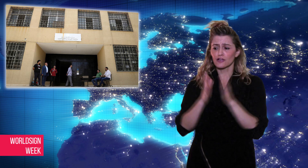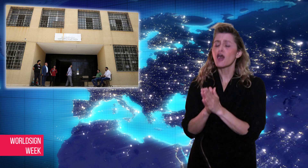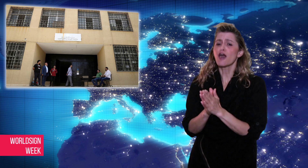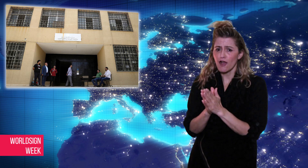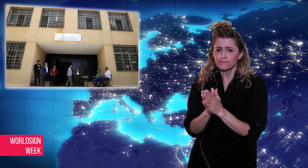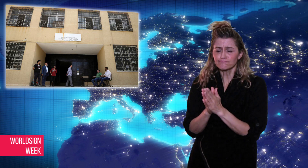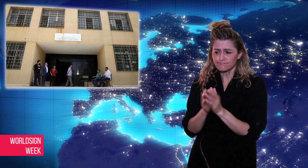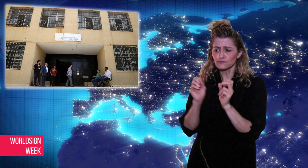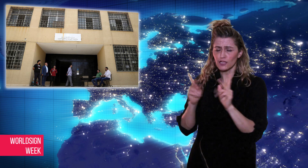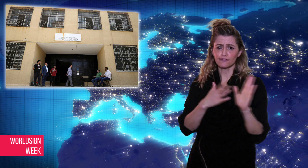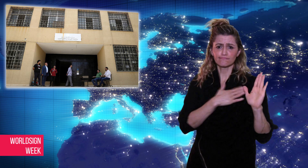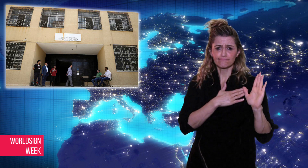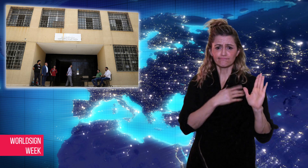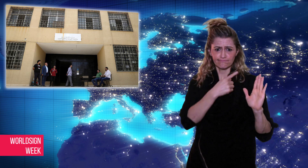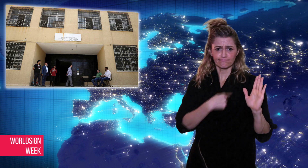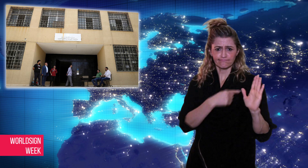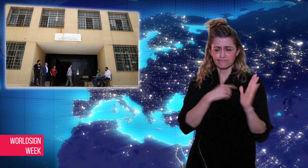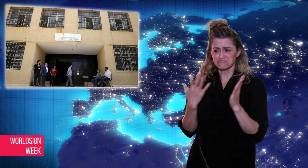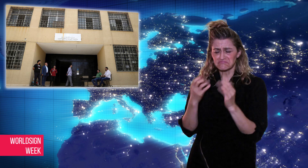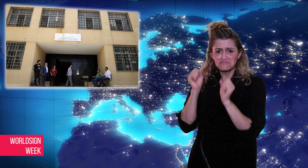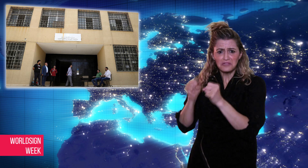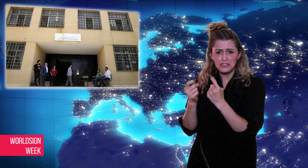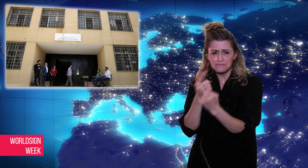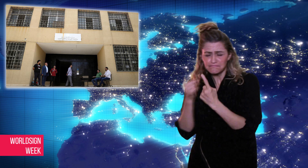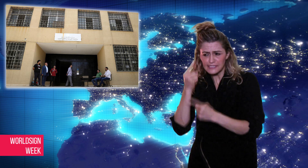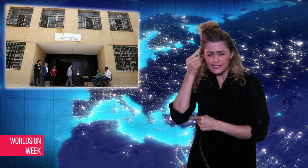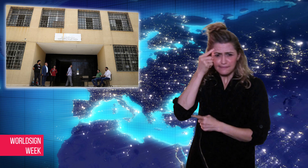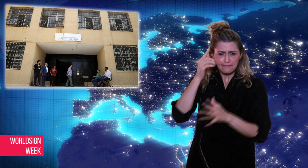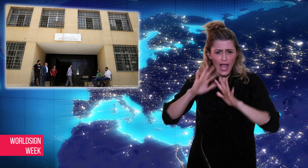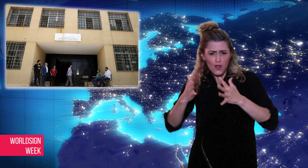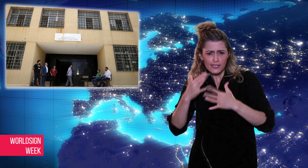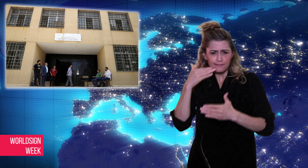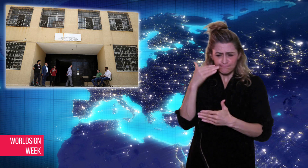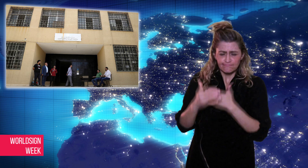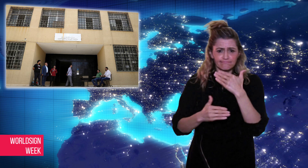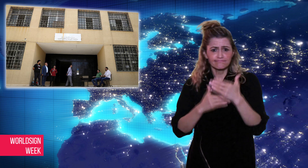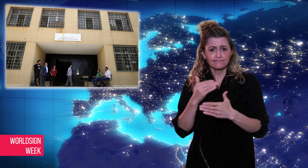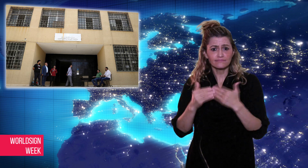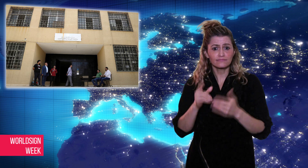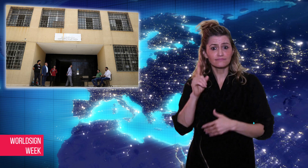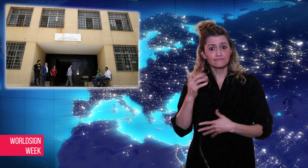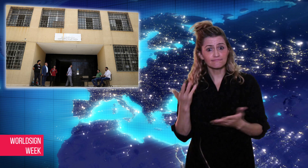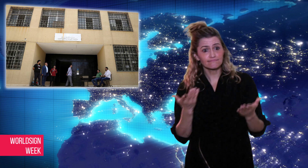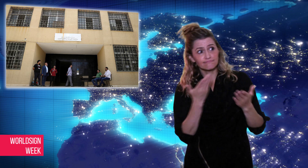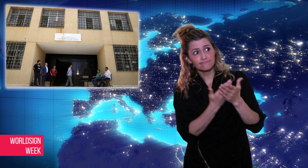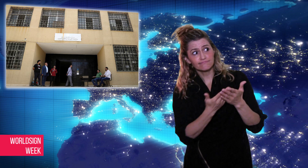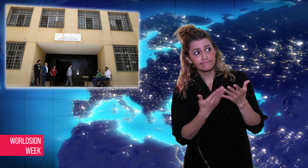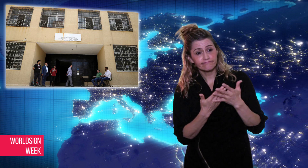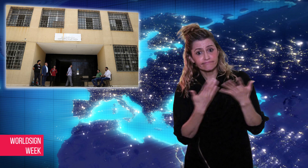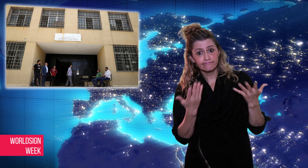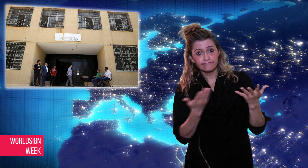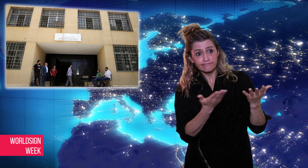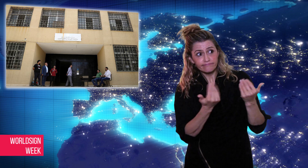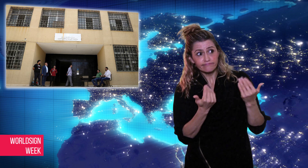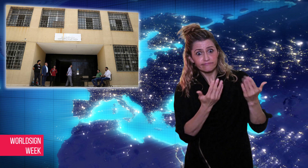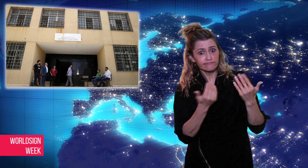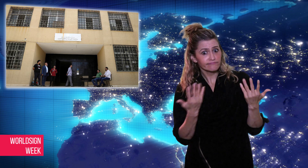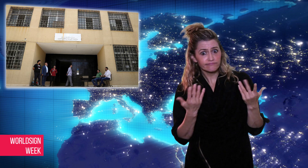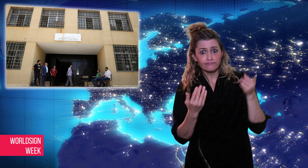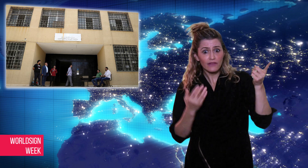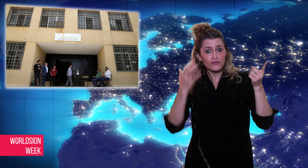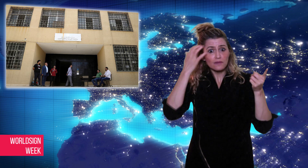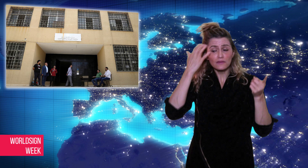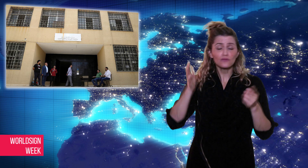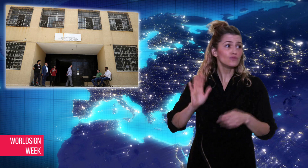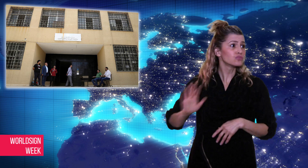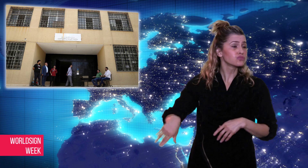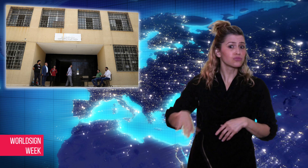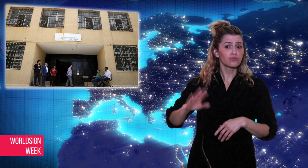the government has long been overdue to do so.